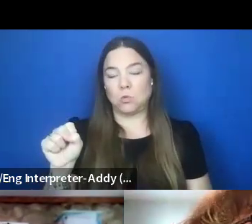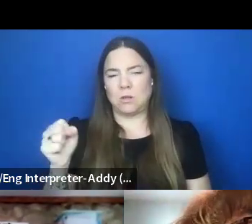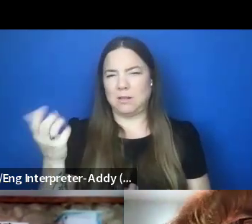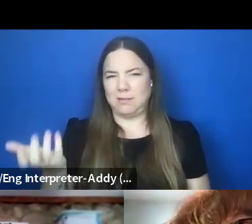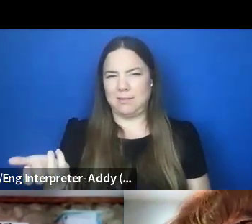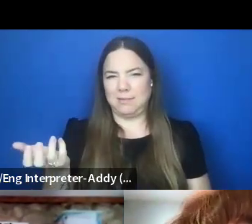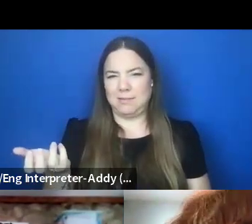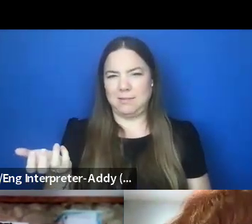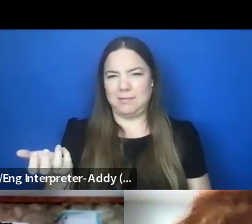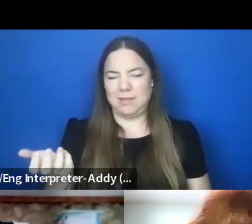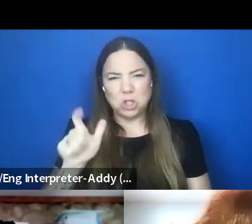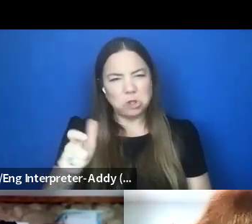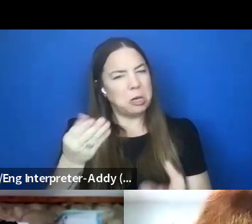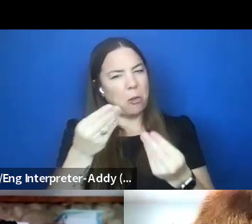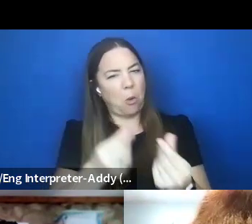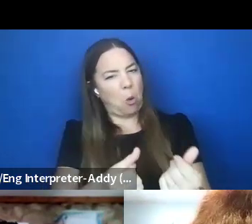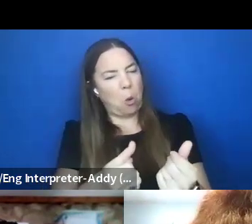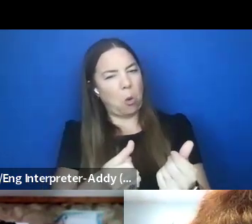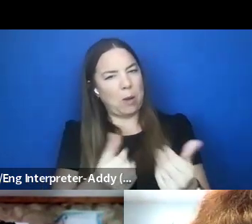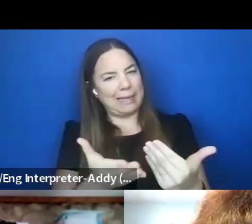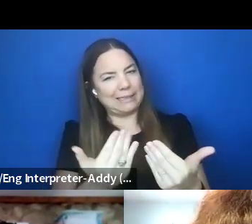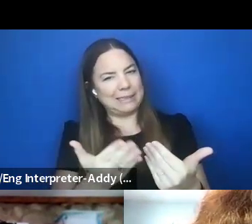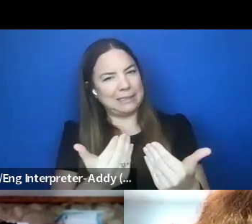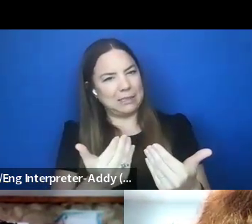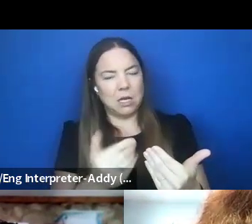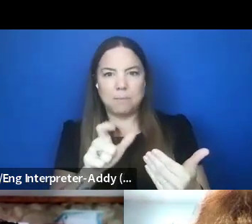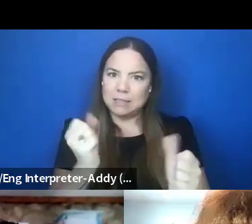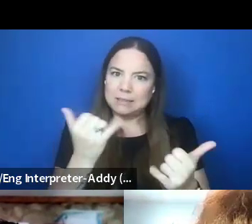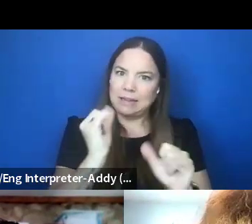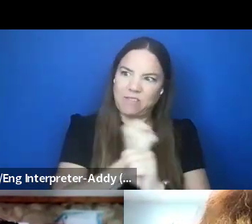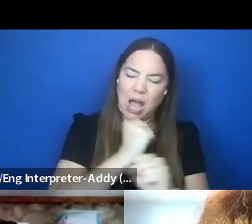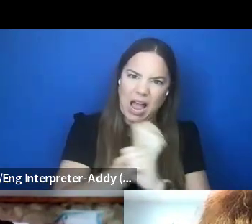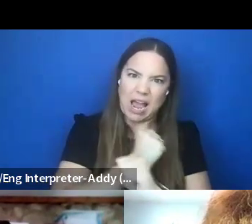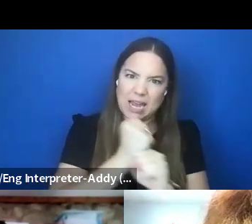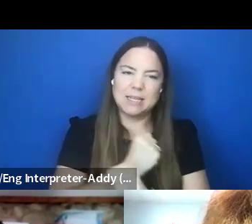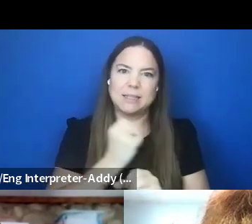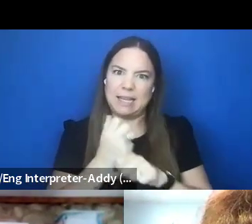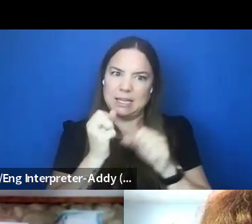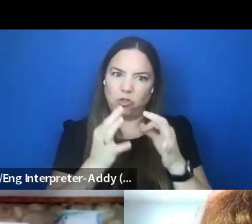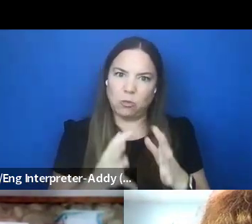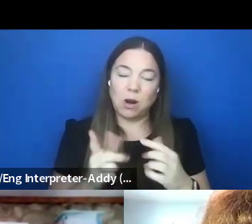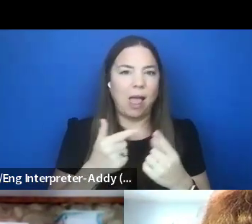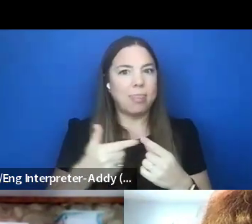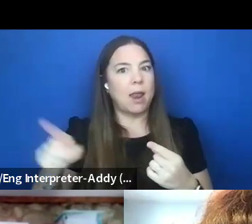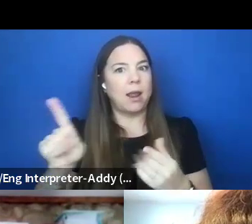Don Dew: shouldn't have been that way, and and had to fight all the time, and it was like once he gets to college, it's going to be better.